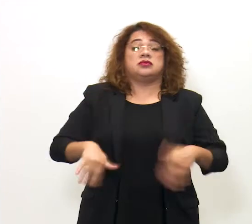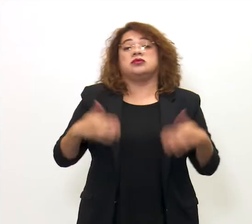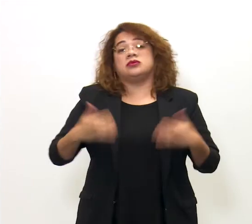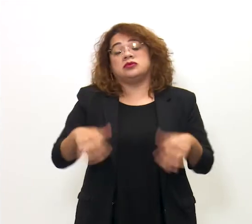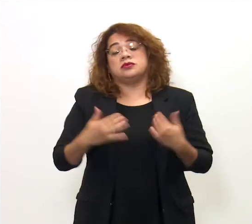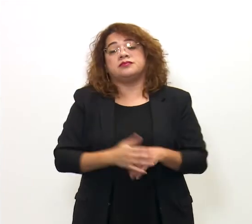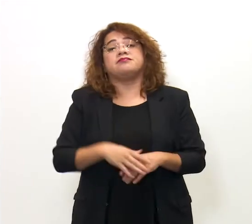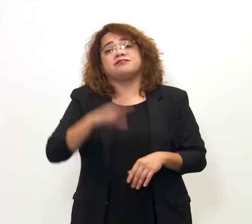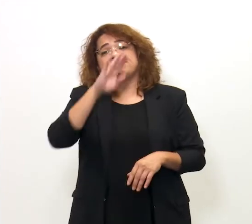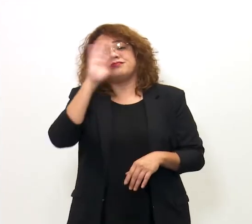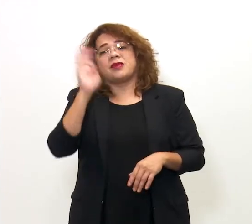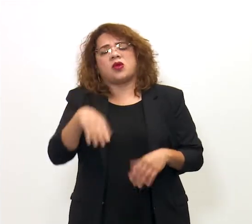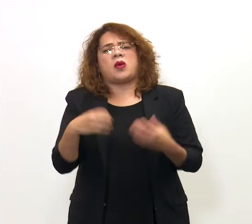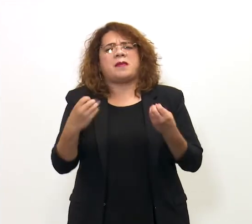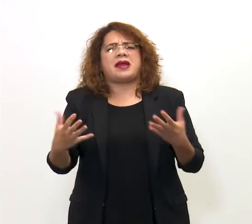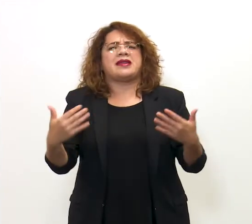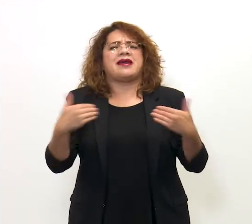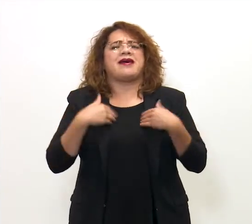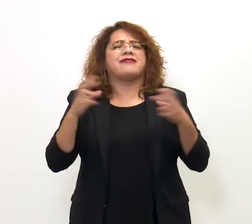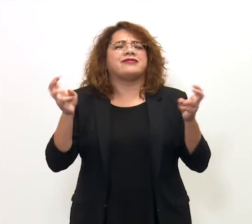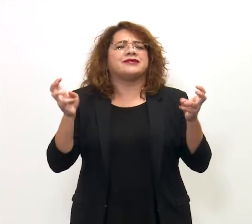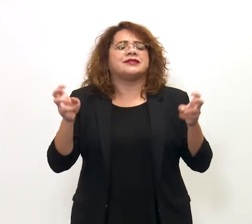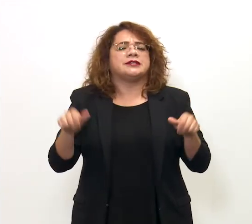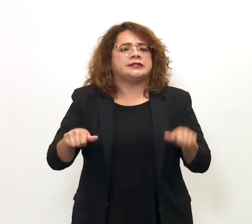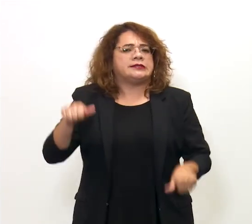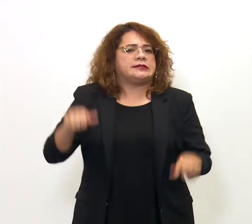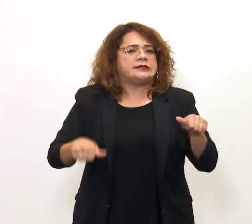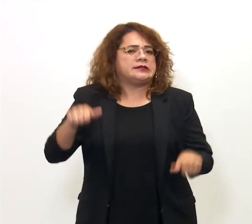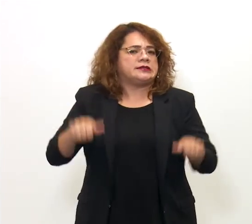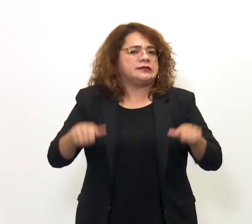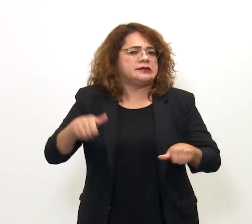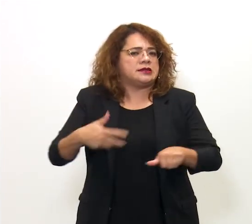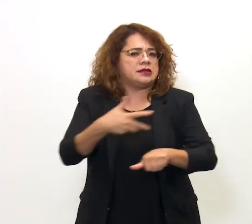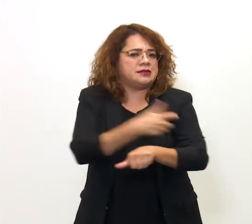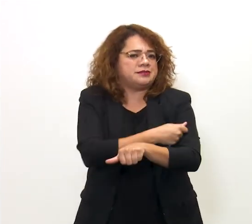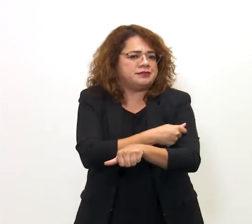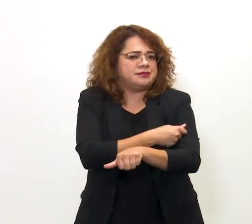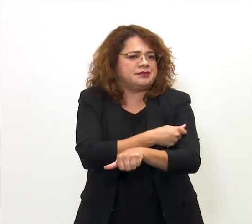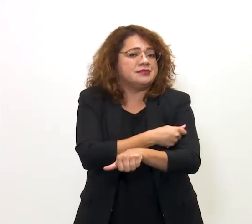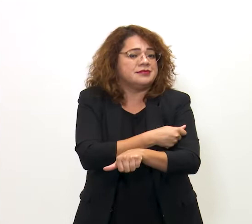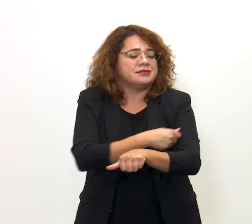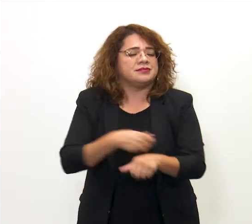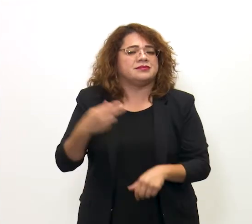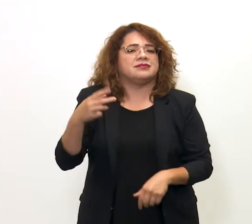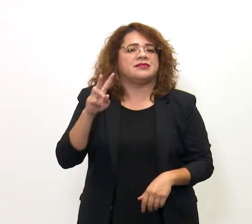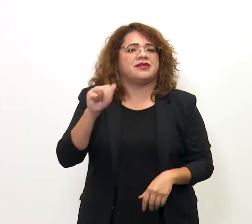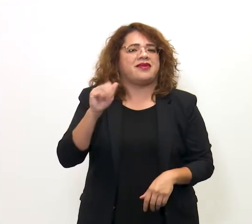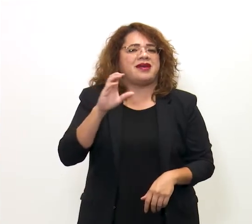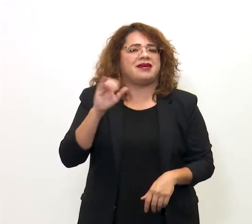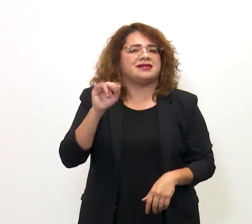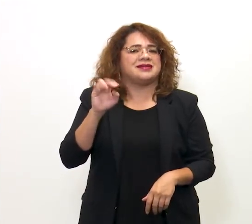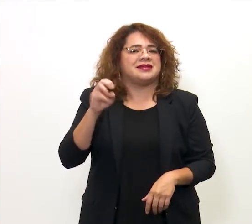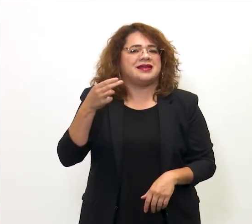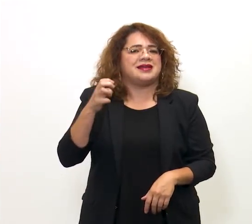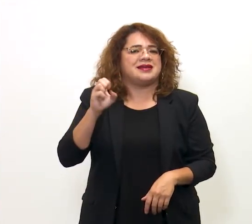We know that as we, as we're going, now you know the the the gulf to get between 60 and 70